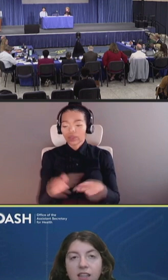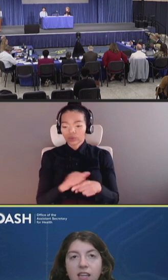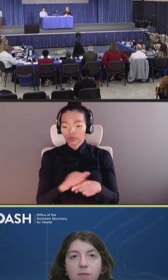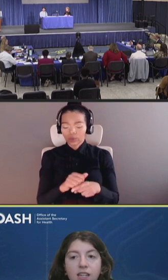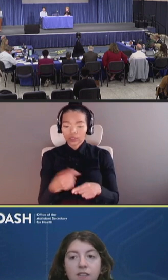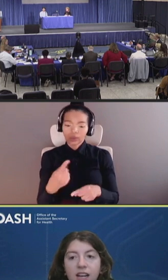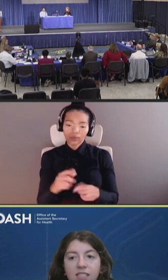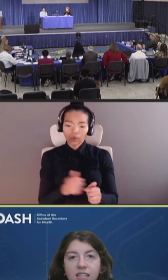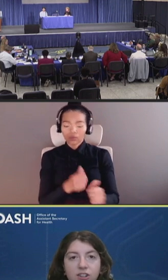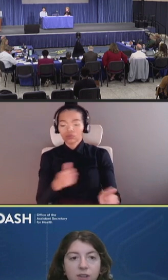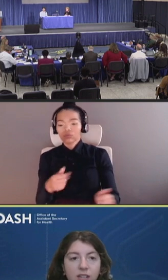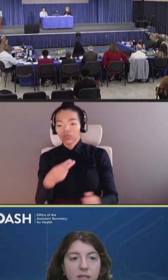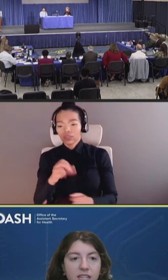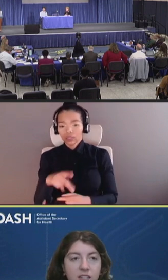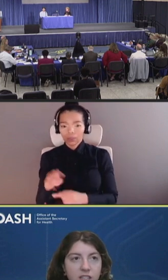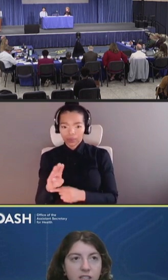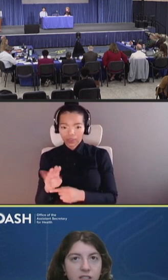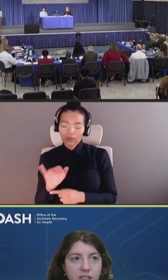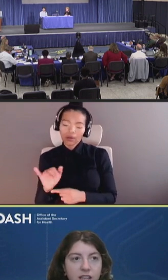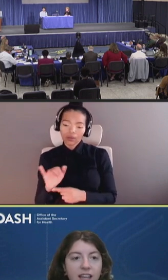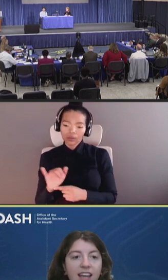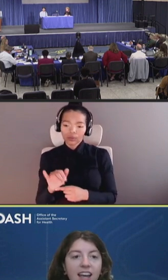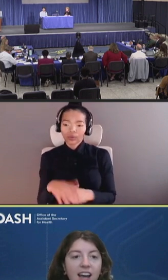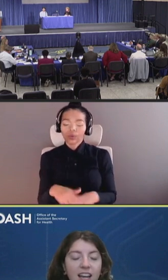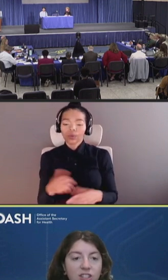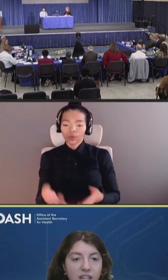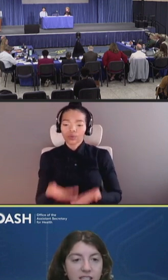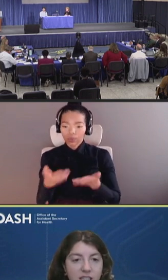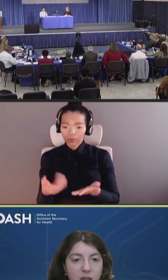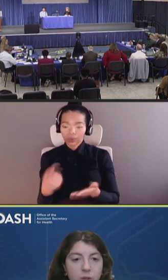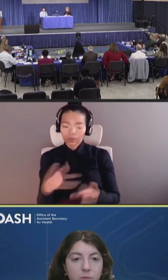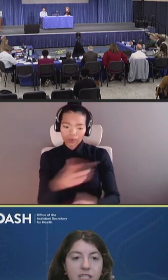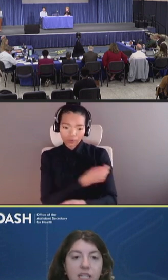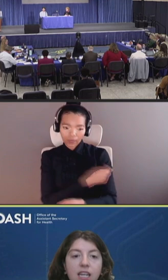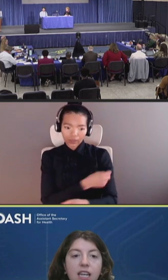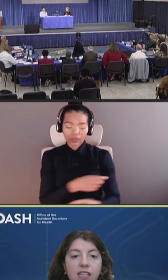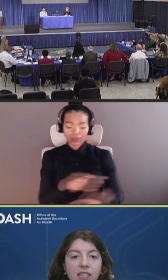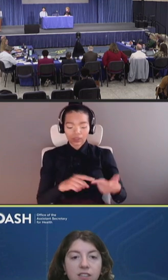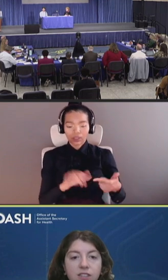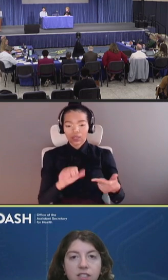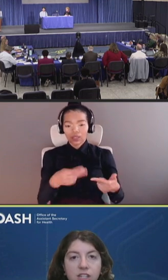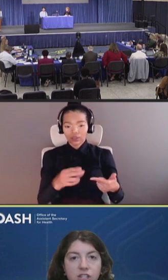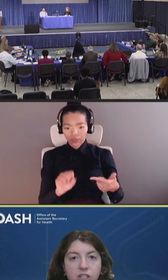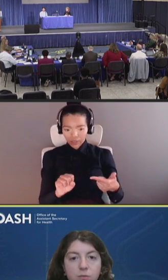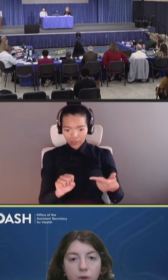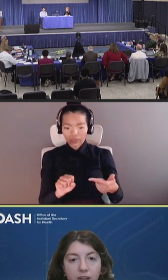the updated vaccination recommendations. IHS implemented a clinical decision support